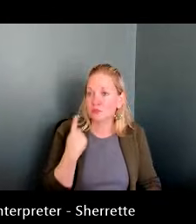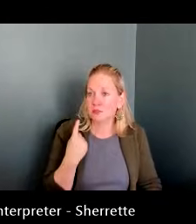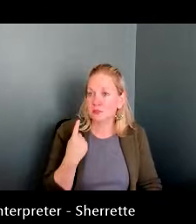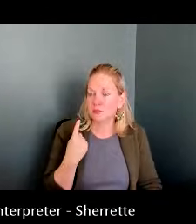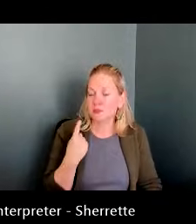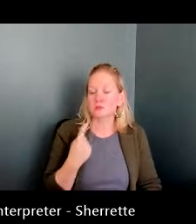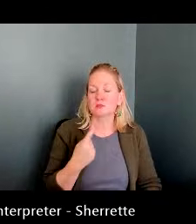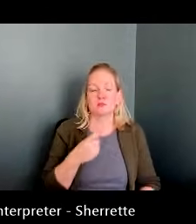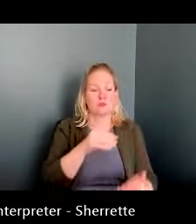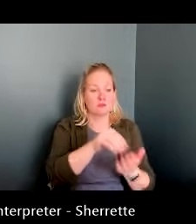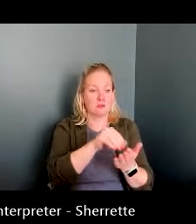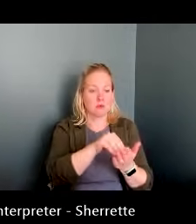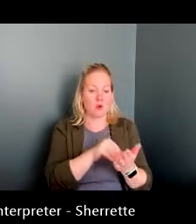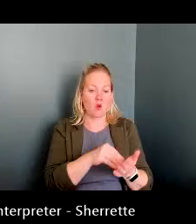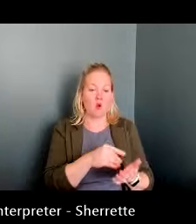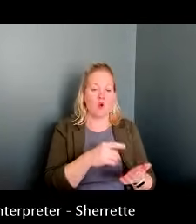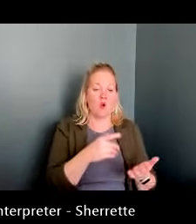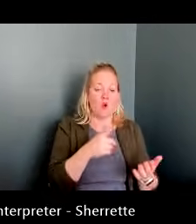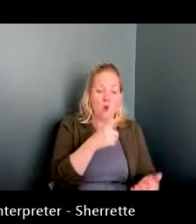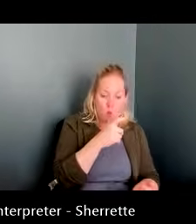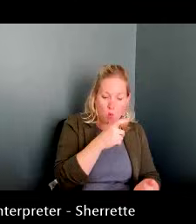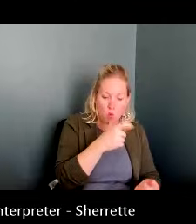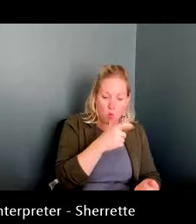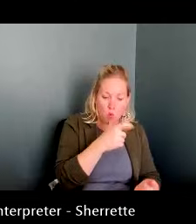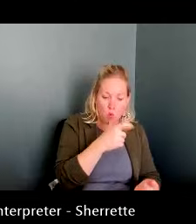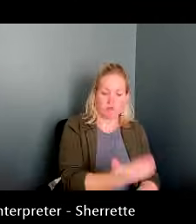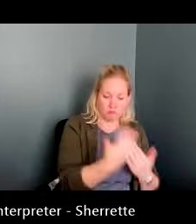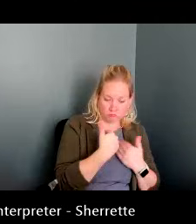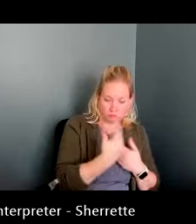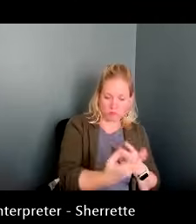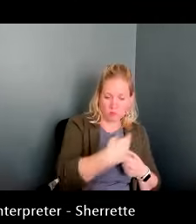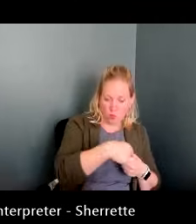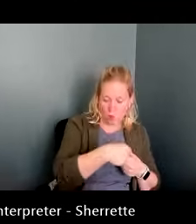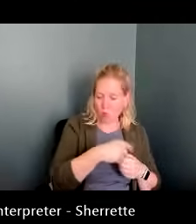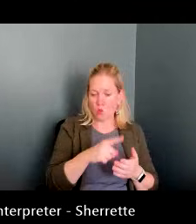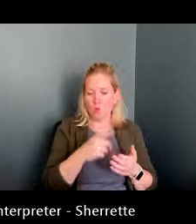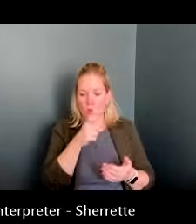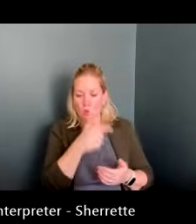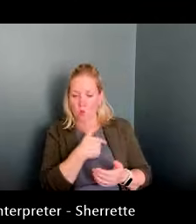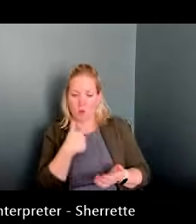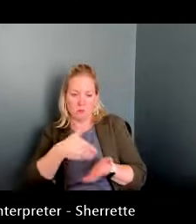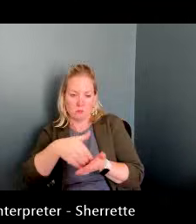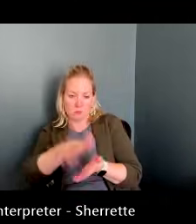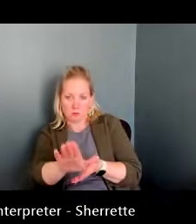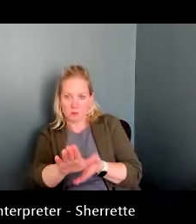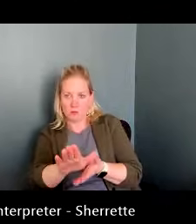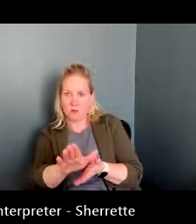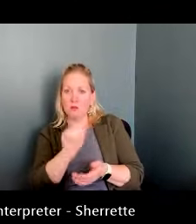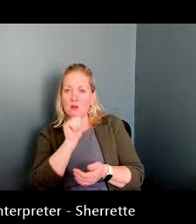and will not accept into a research study." People with certain things will be excluded.